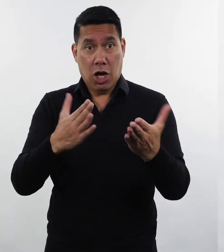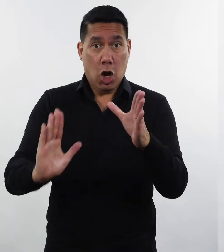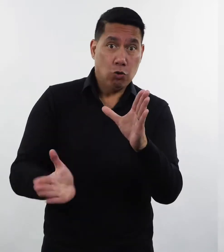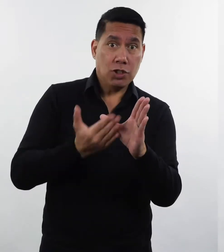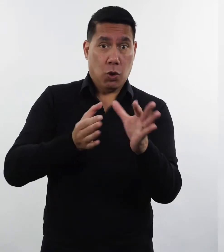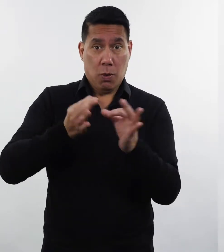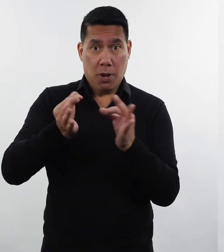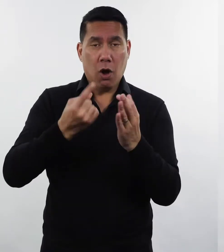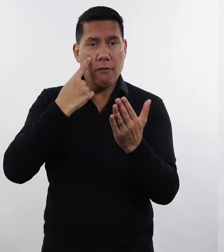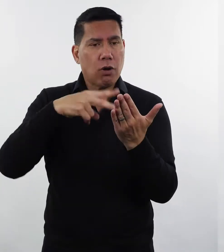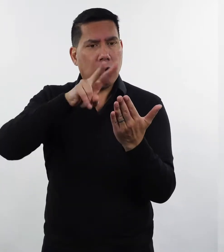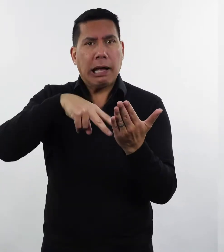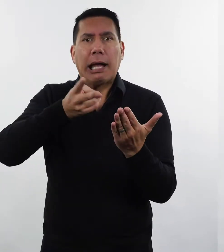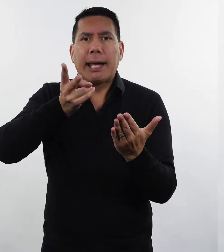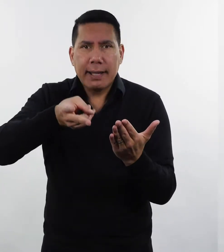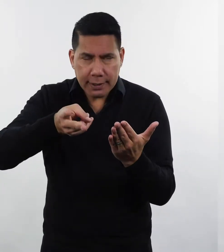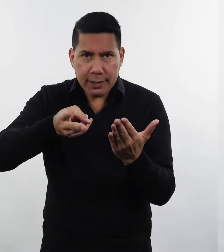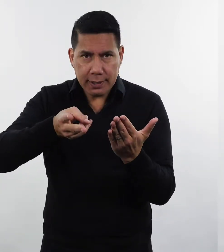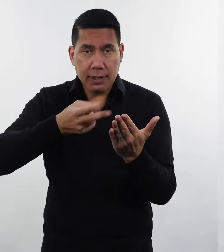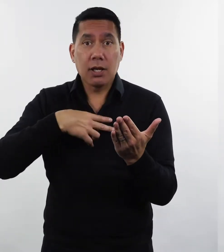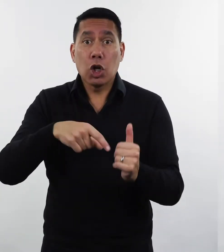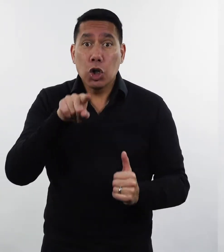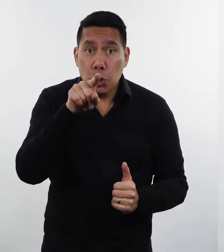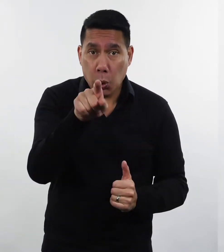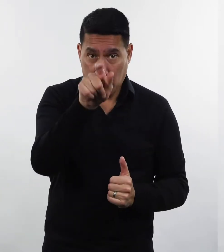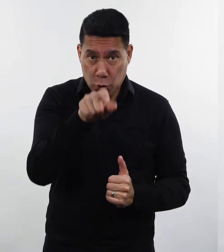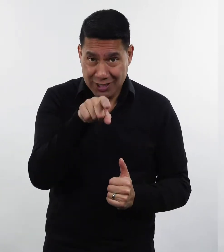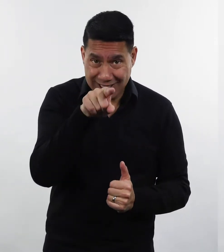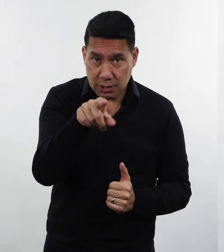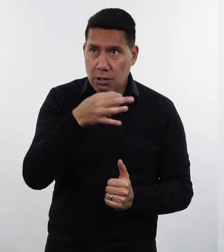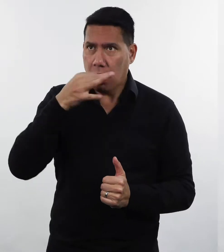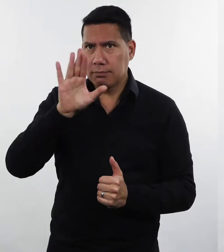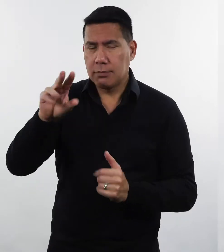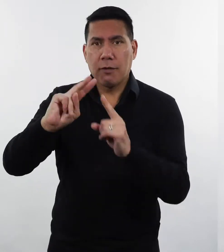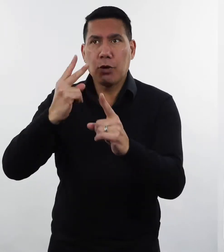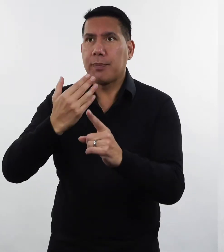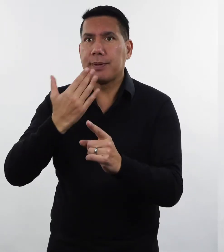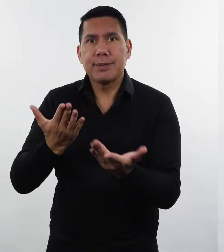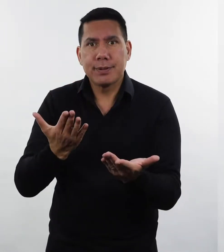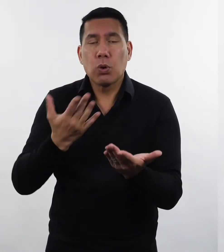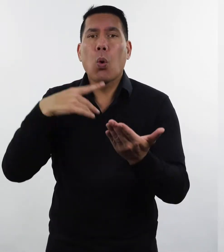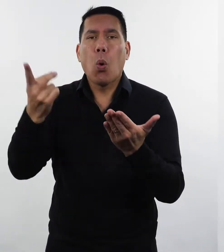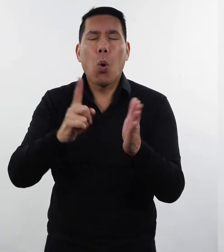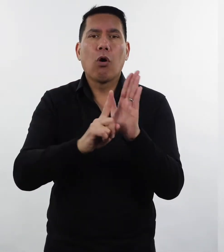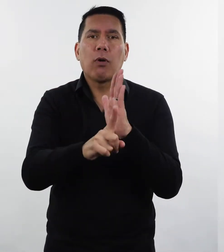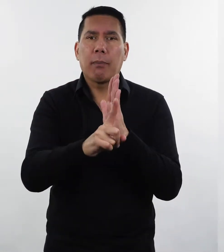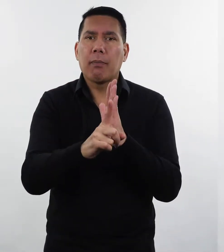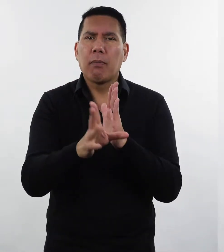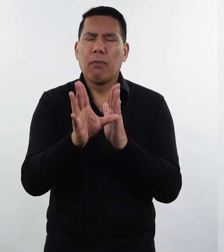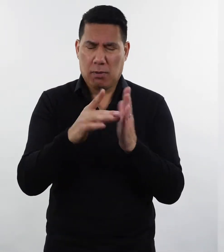This is requested by the participant whose plan is being reviewed or their representative for example their parents,